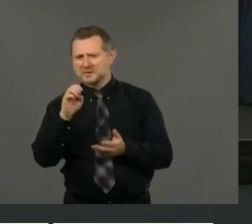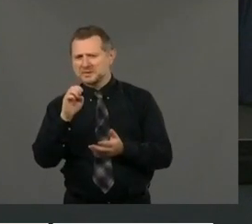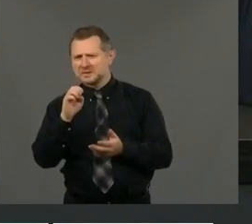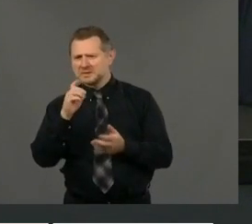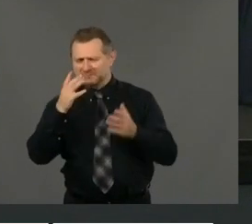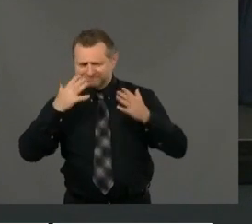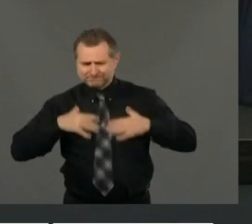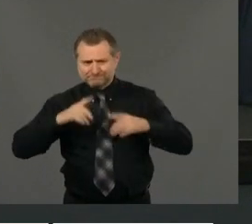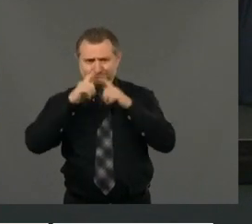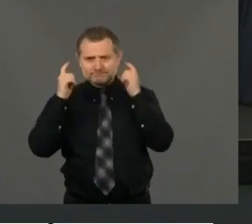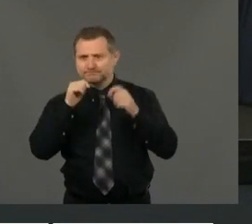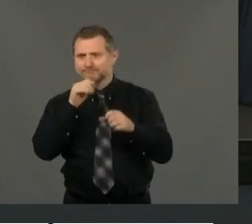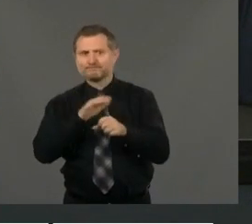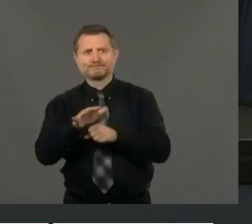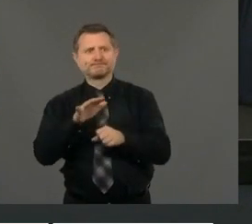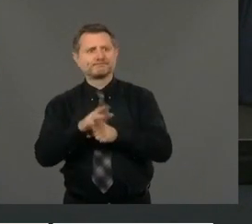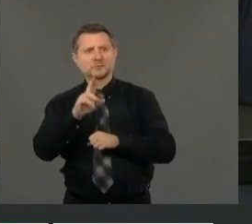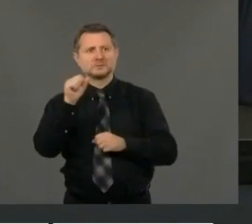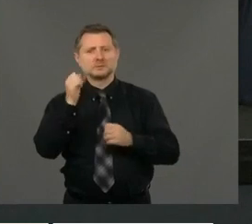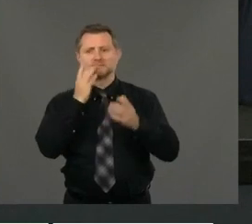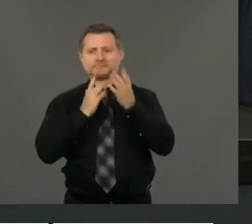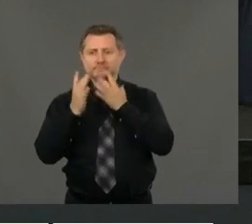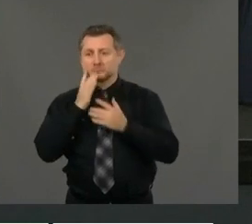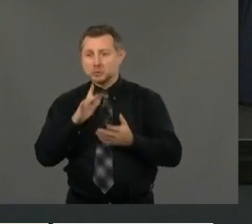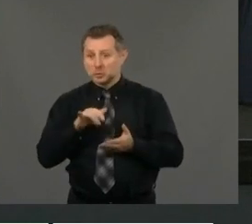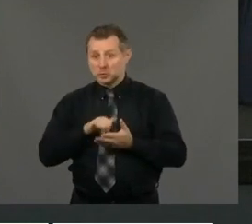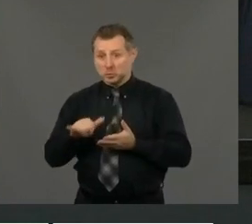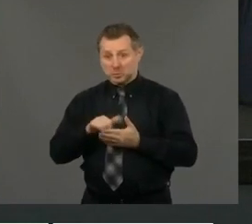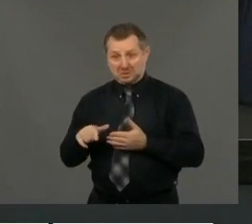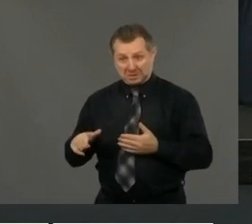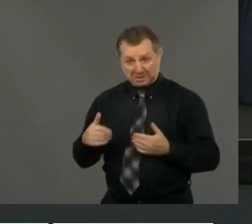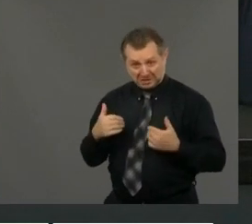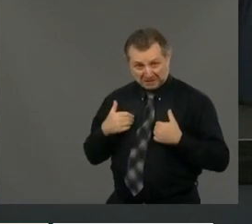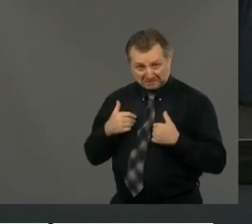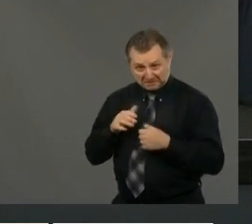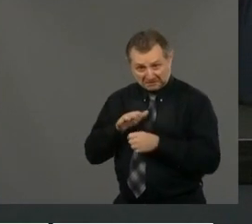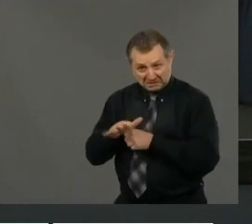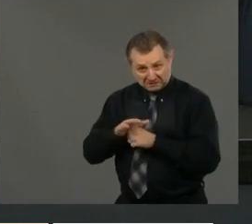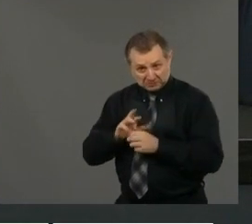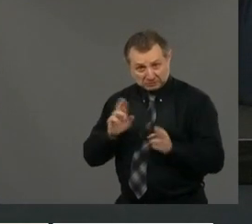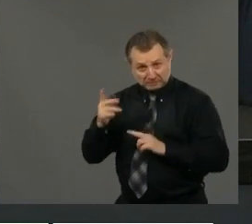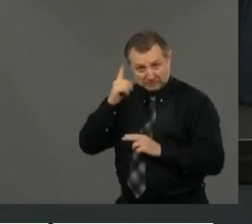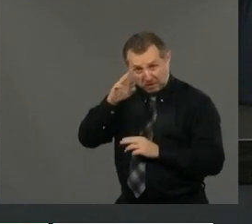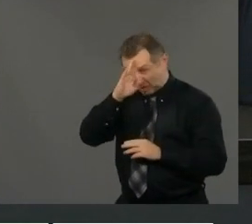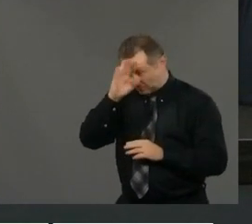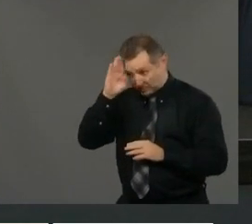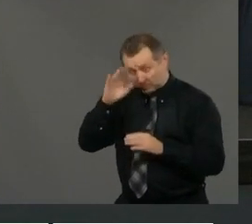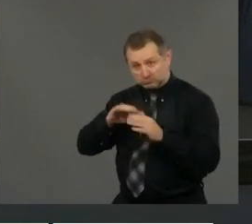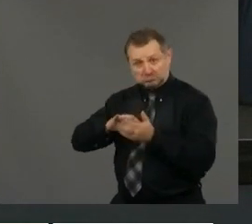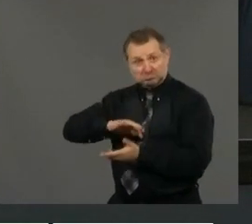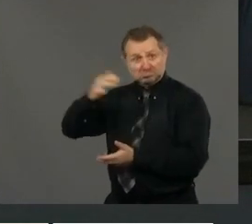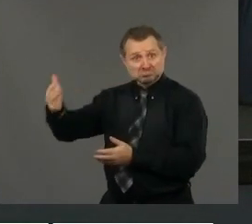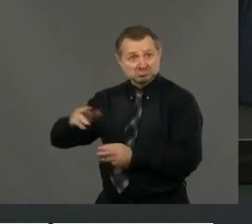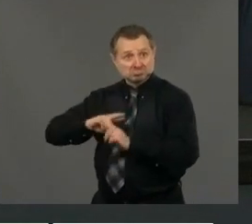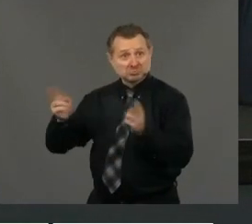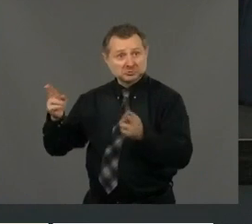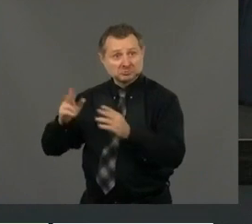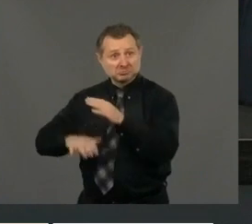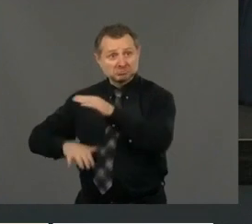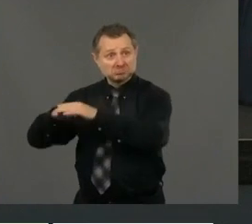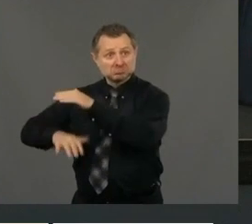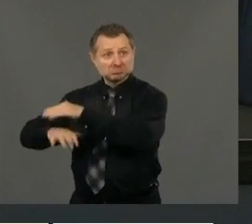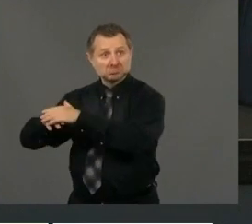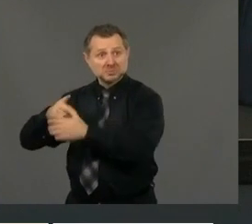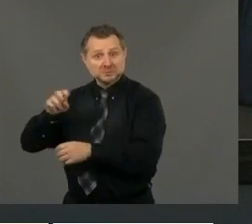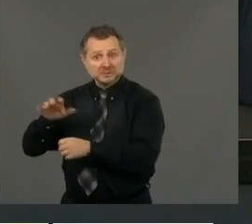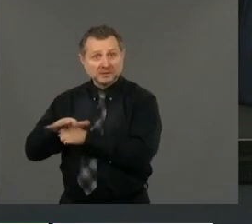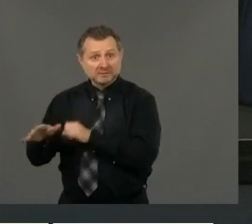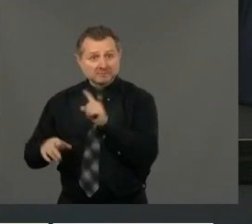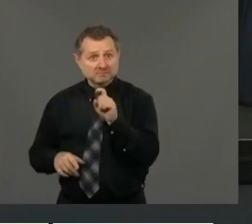TOGETHER, IT IS THE NUMBER.